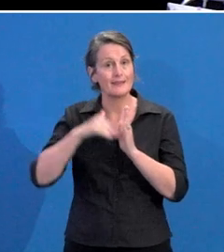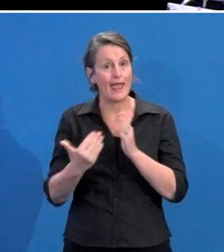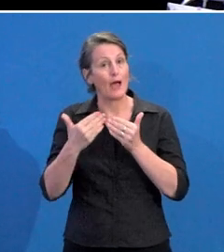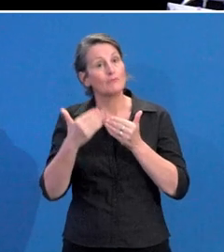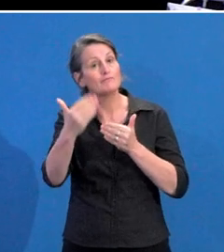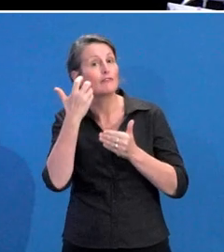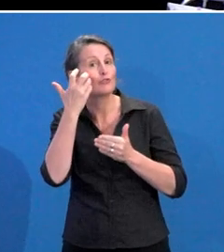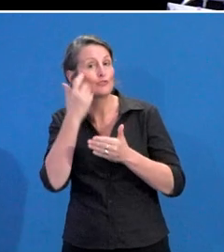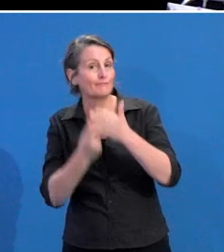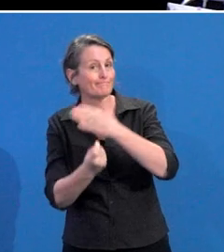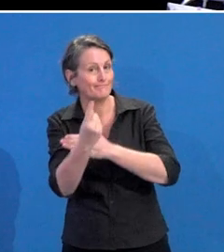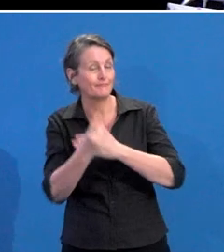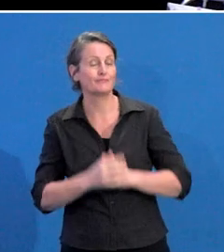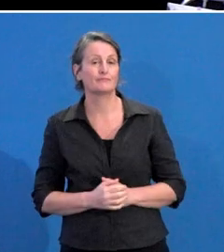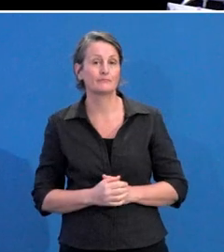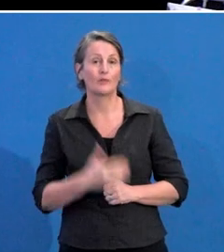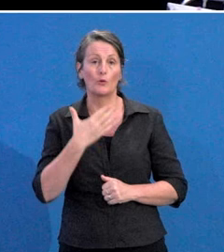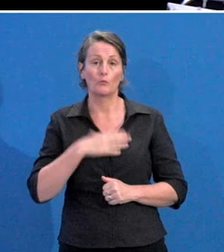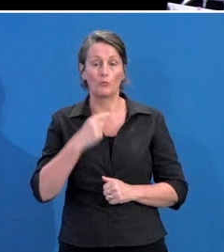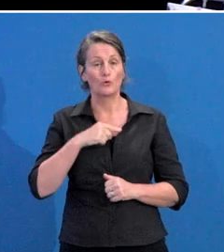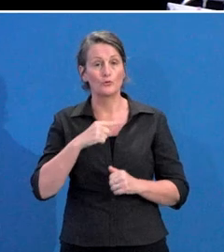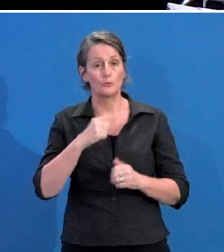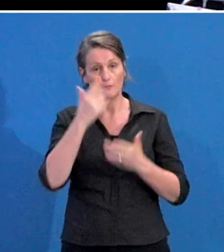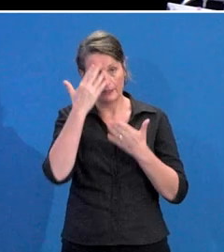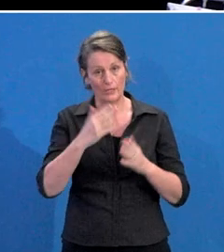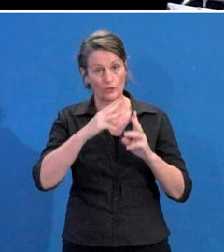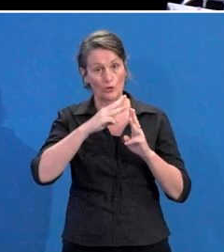We also acknowledge the Wurundjeri people of the Kulin Nation, upon whose